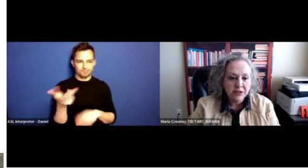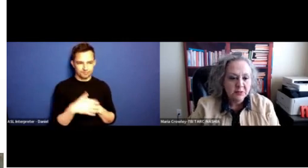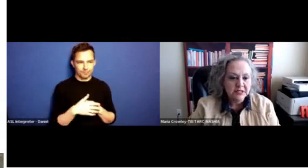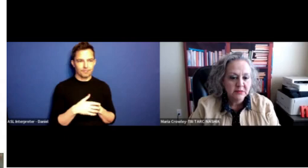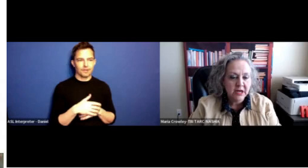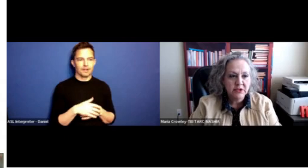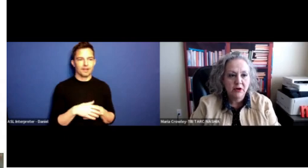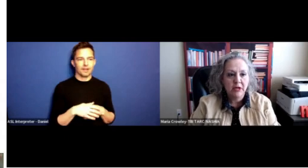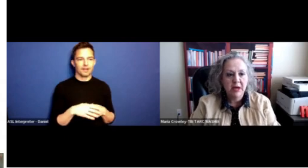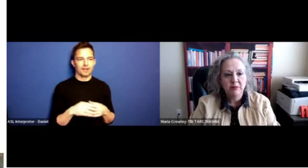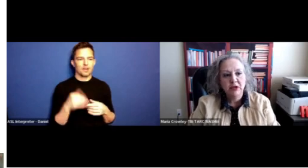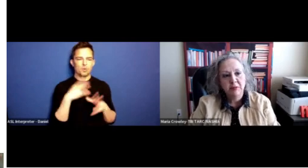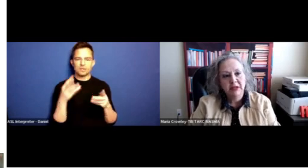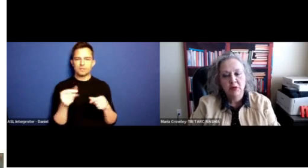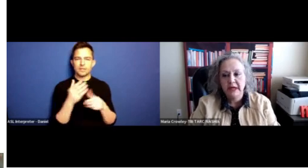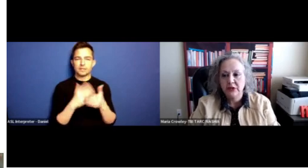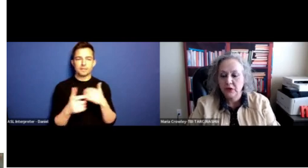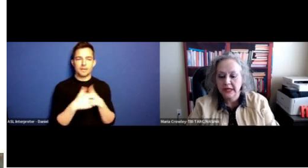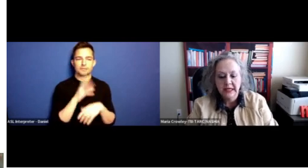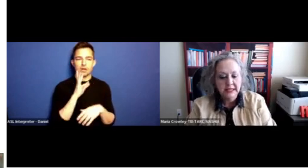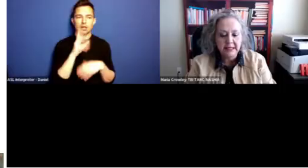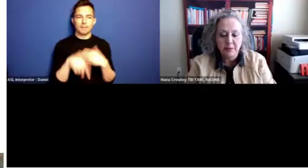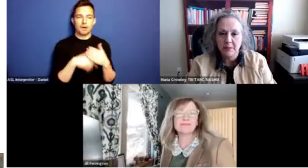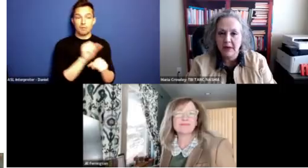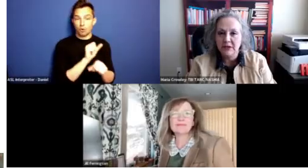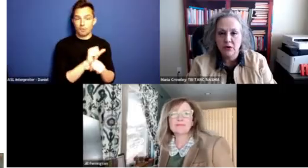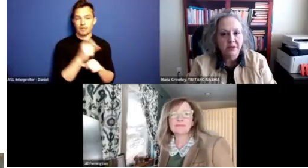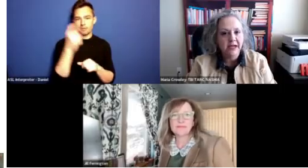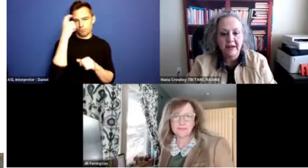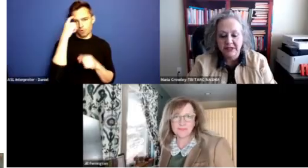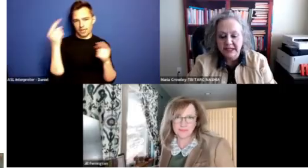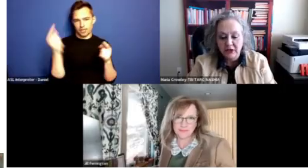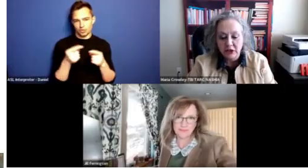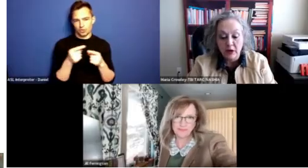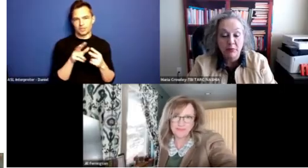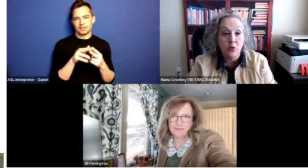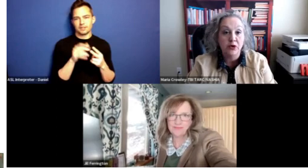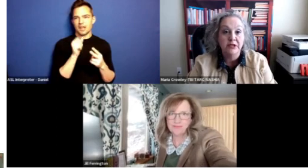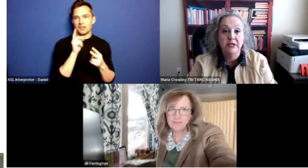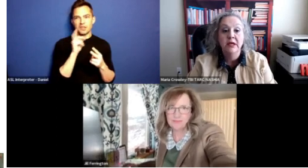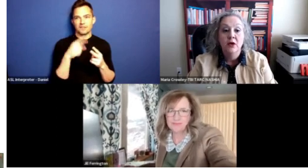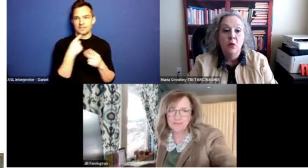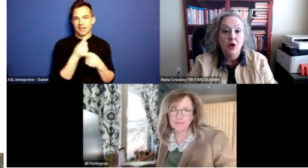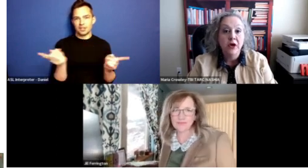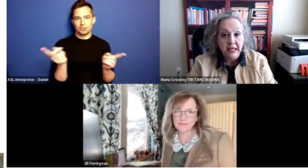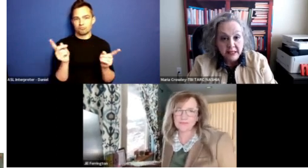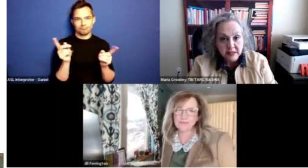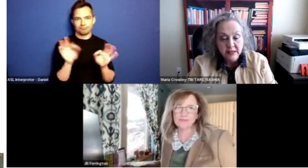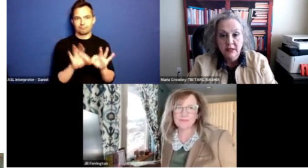going to spend some time talking about employment and brain injury. I don't think I have to tell you how important work is